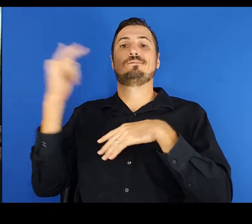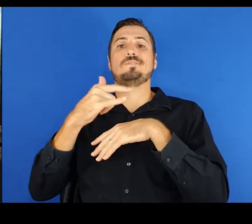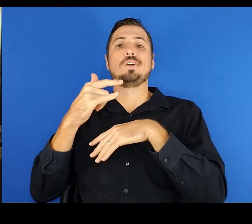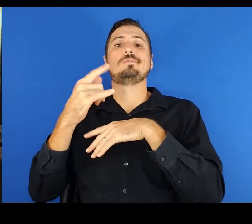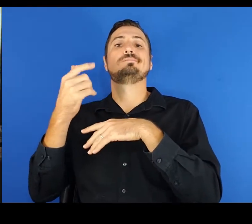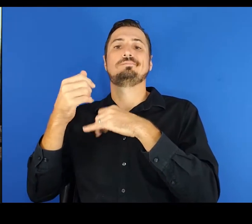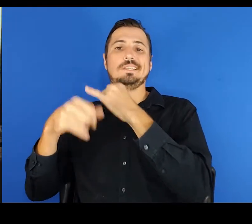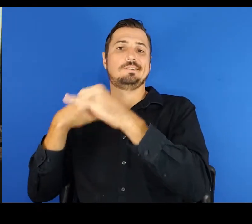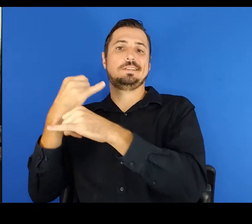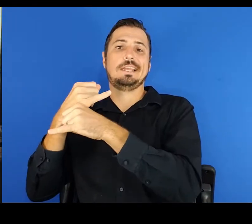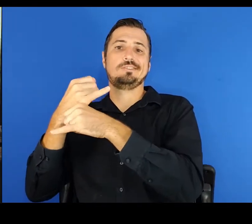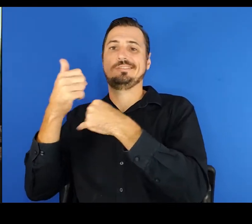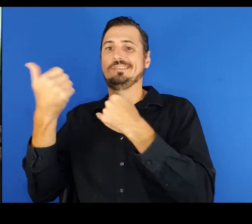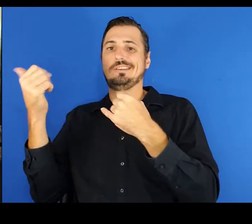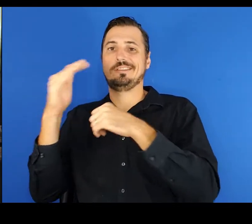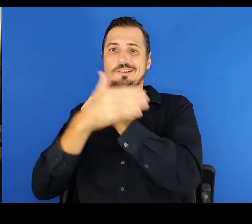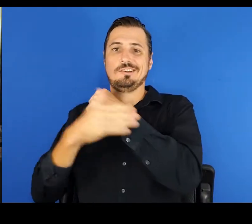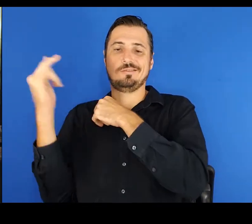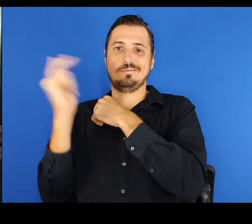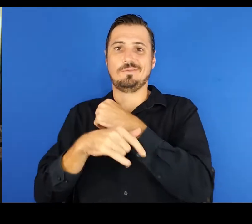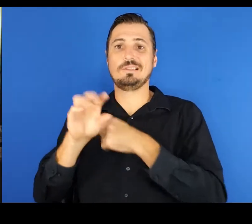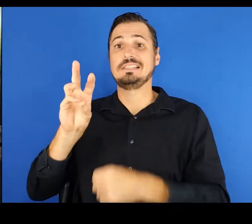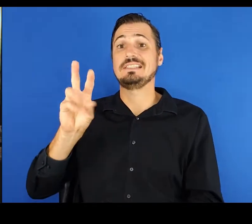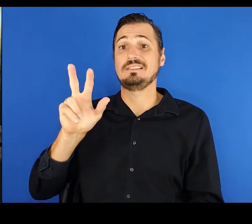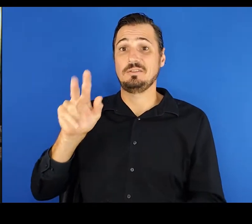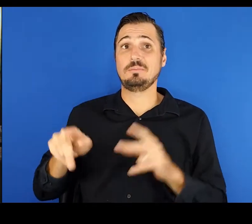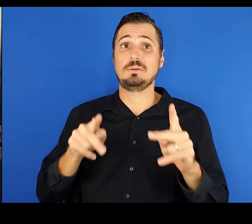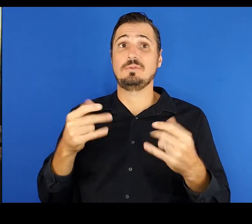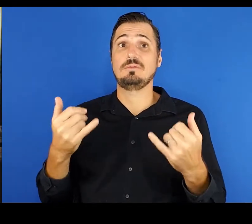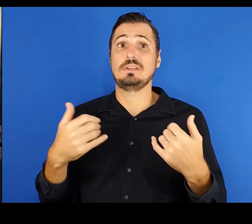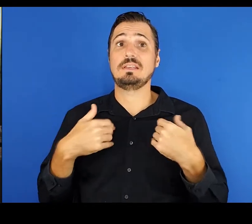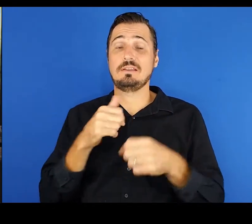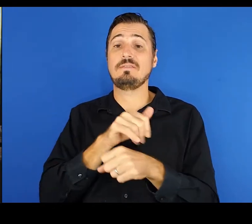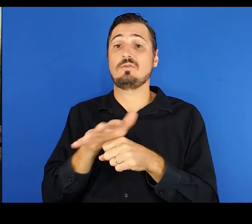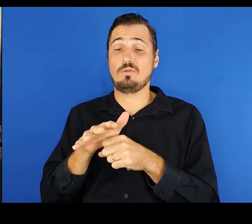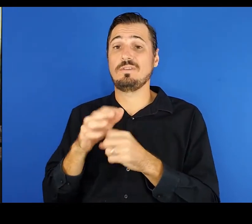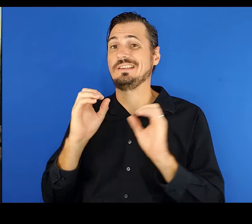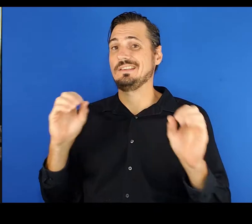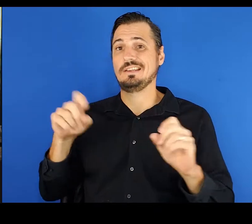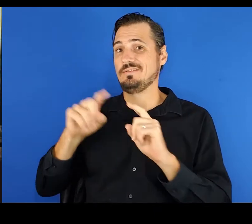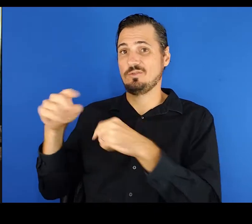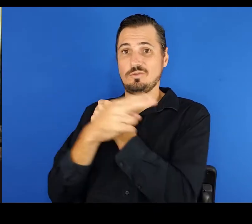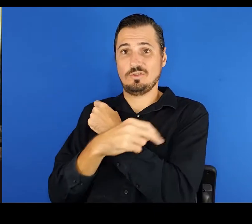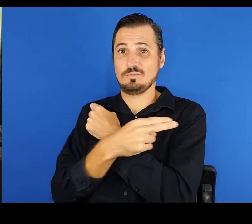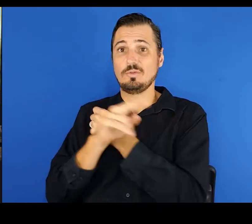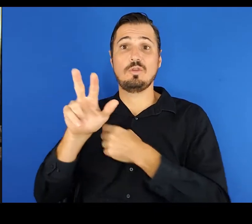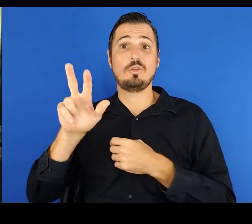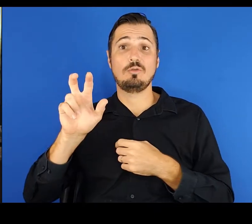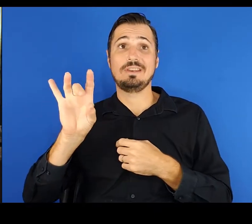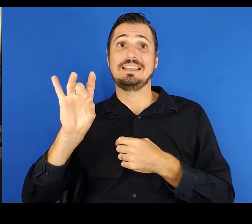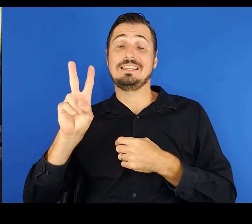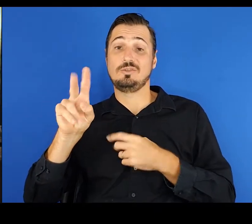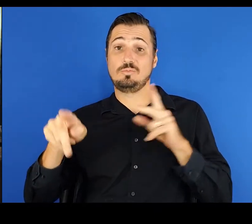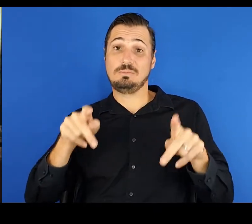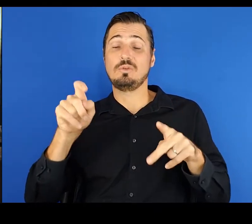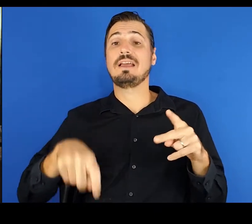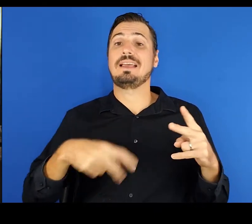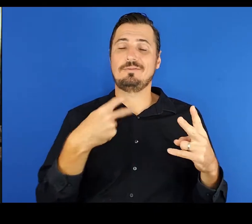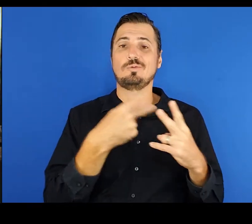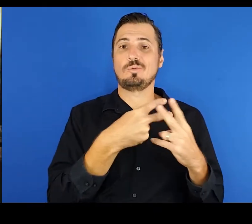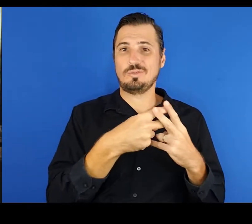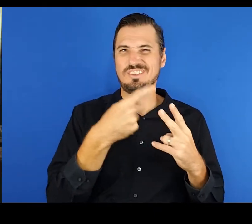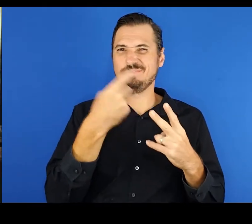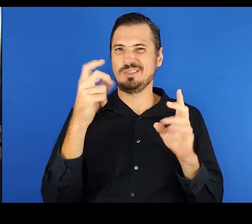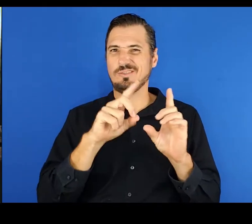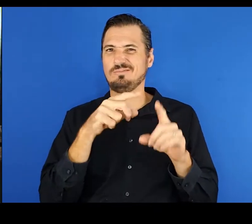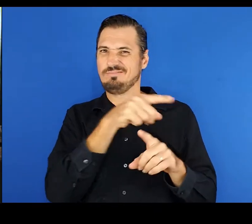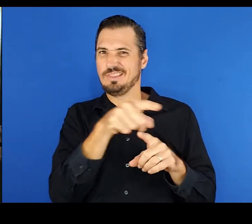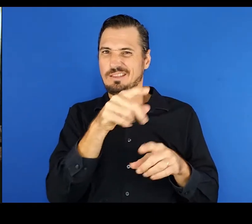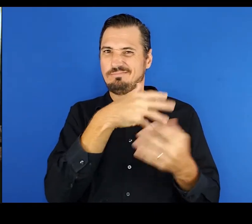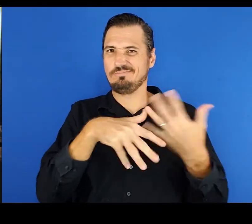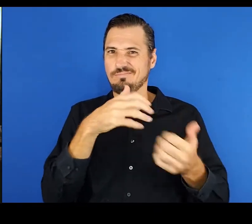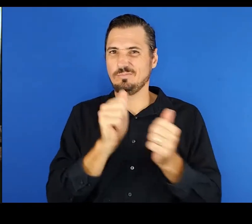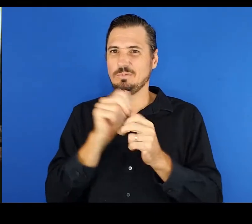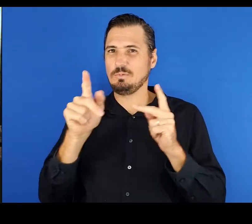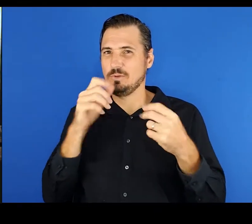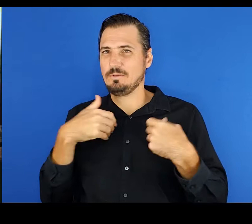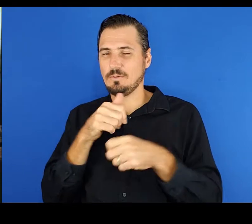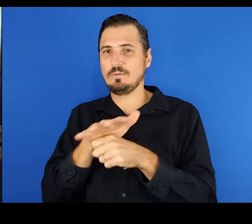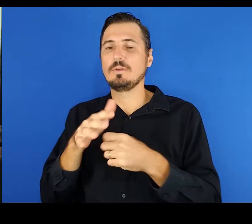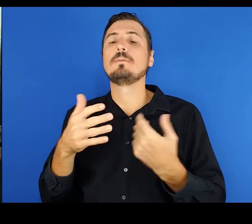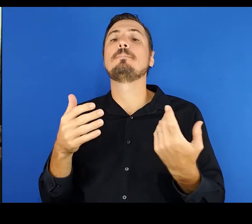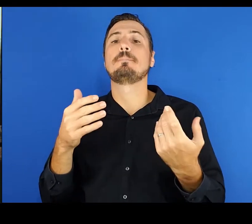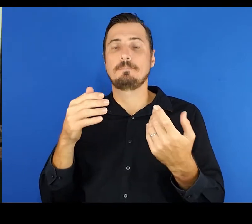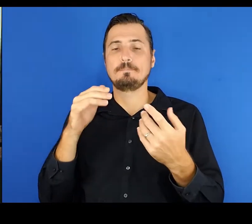We have 63 active cases. No one is hospitalized. 382 people are in Department of Health-directed quarantine. The numbers may change as investigation continues